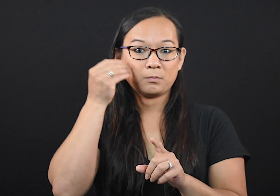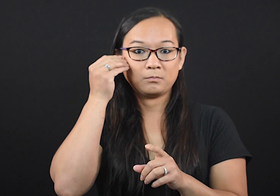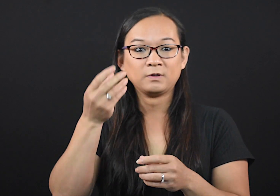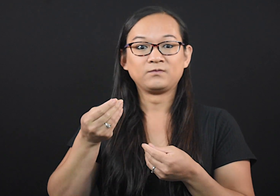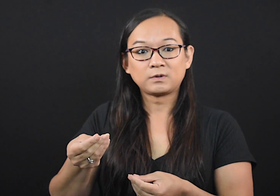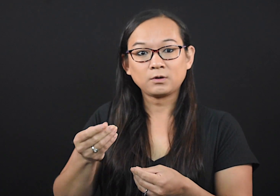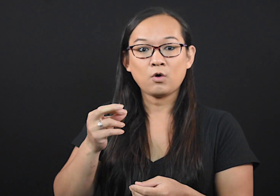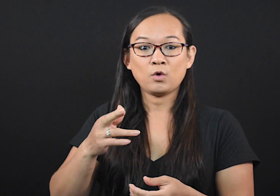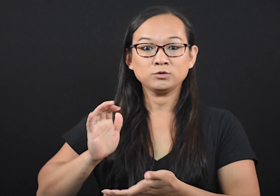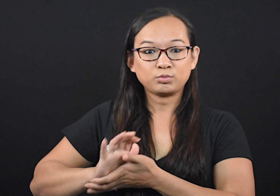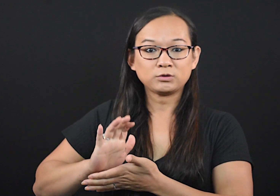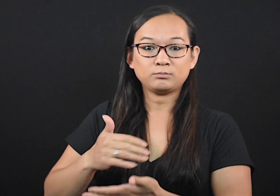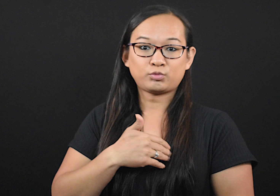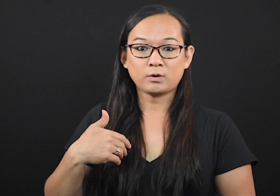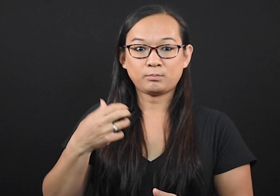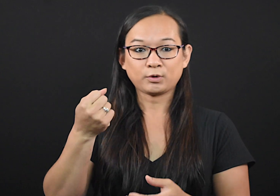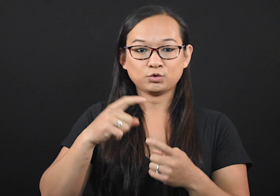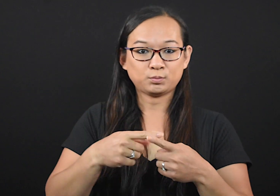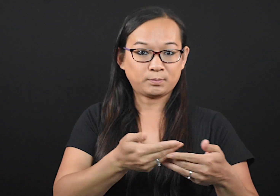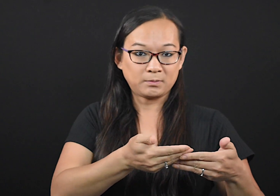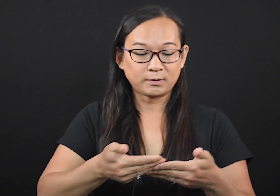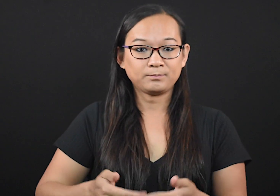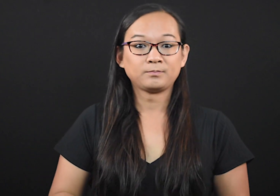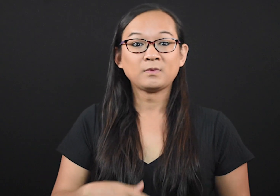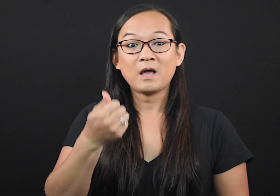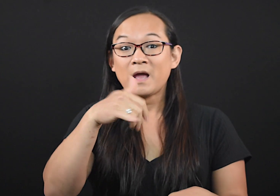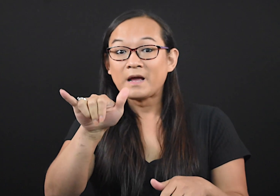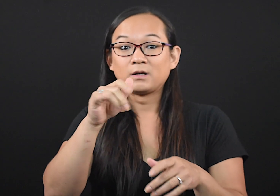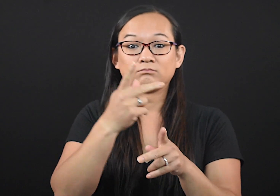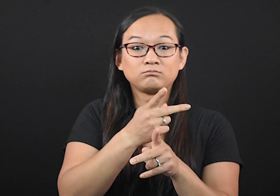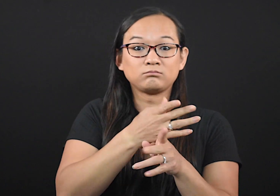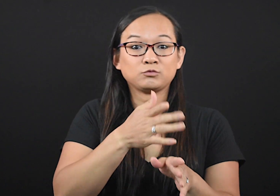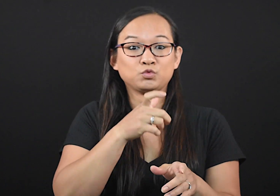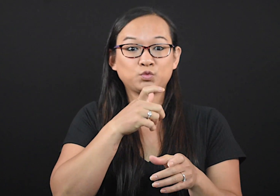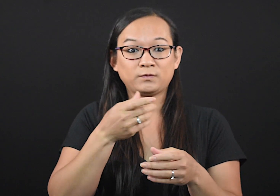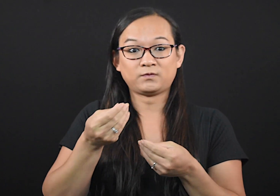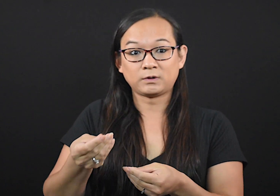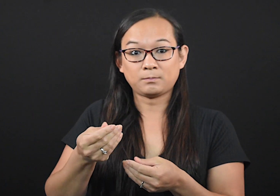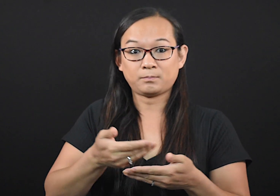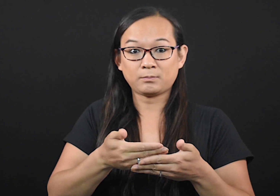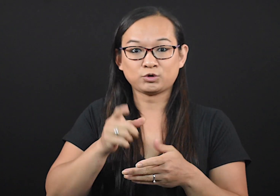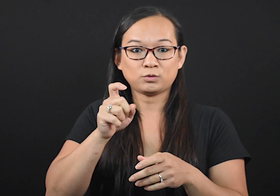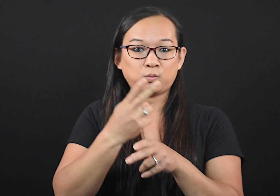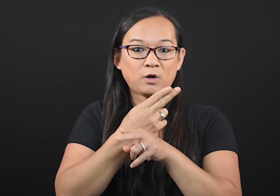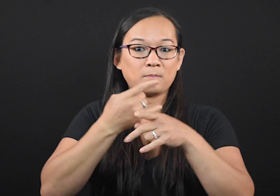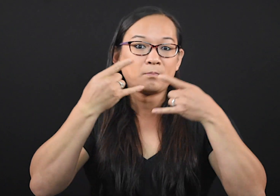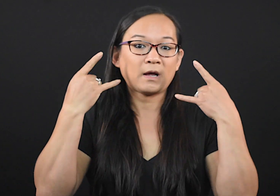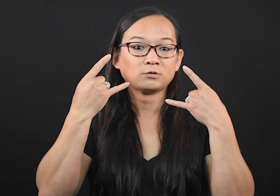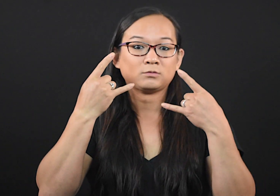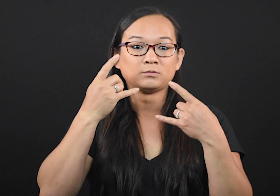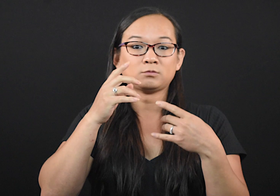severe illness from COVID-19, and is living in the same home feed the expressed breast milk to the baby. If the caregiver is living in the same home or has been in close contact with you,